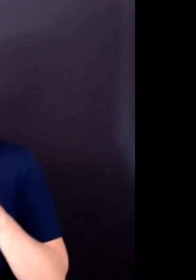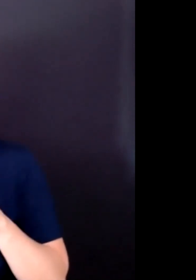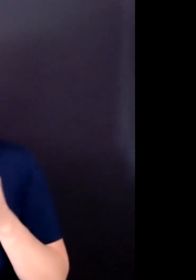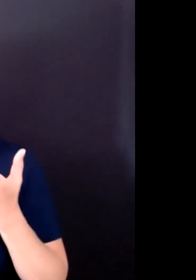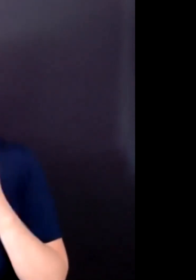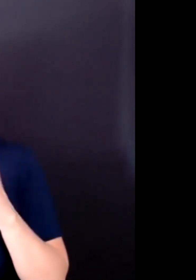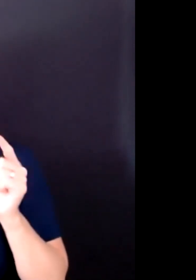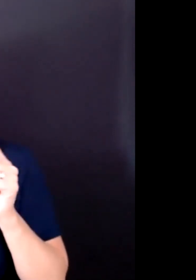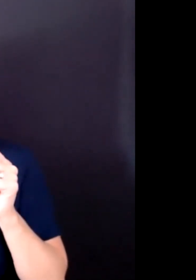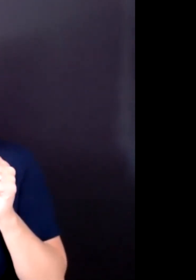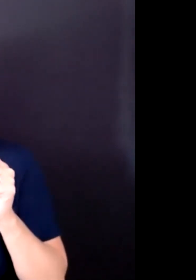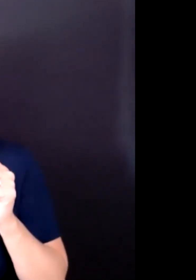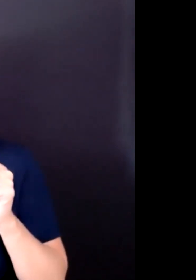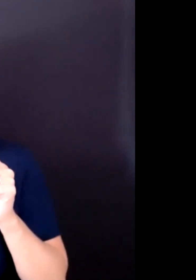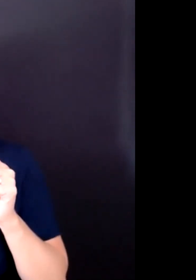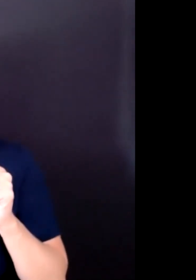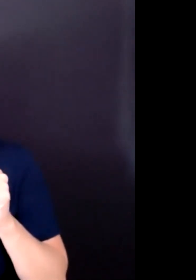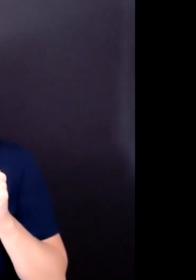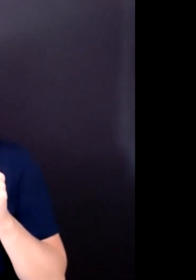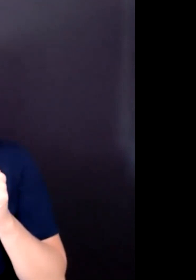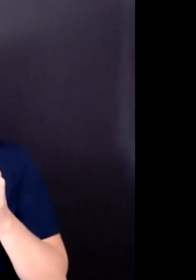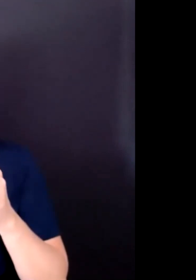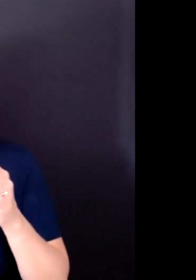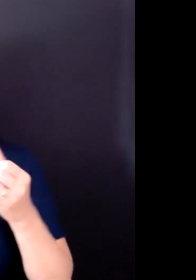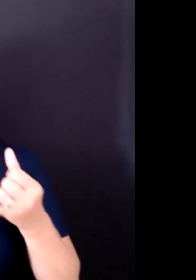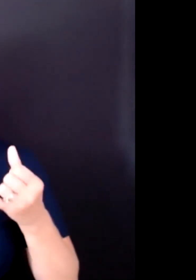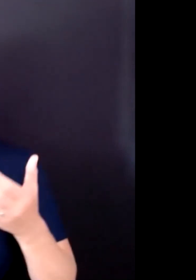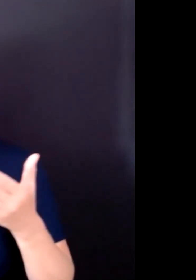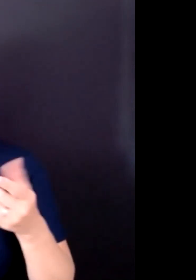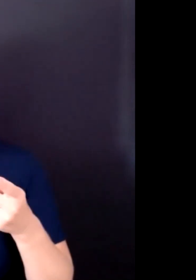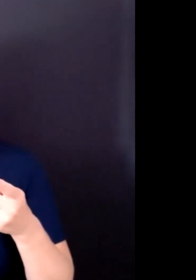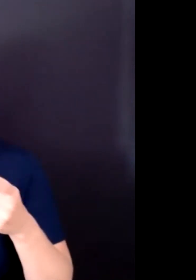we especially look at and continue to work with people from all,